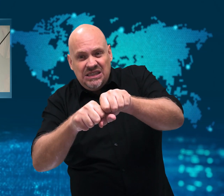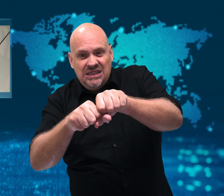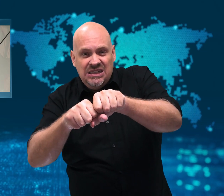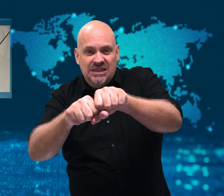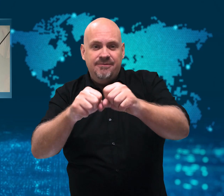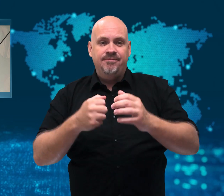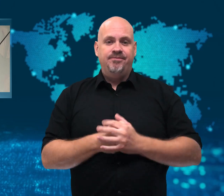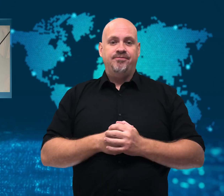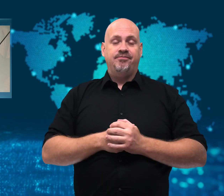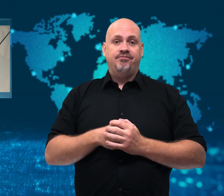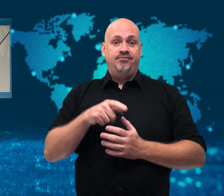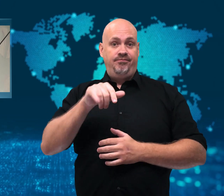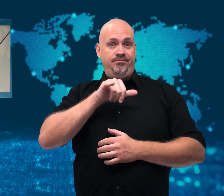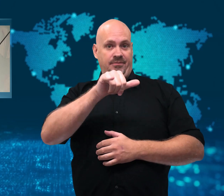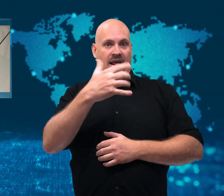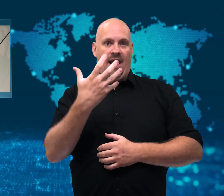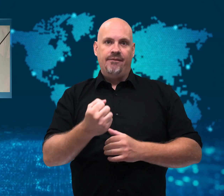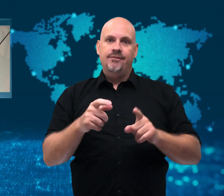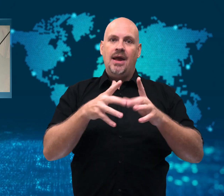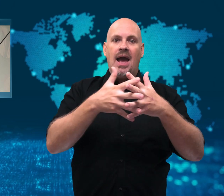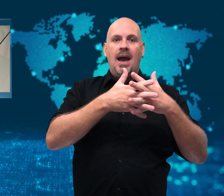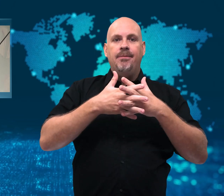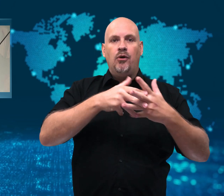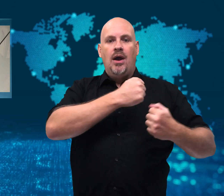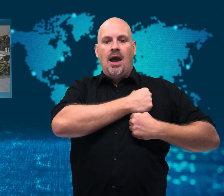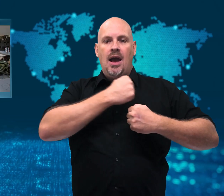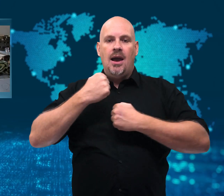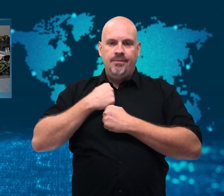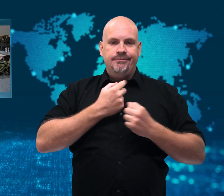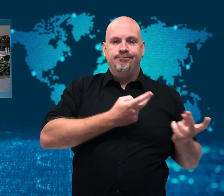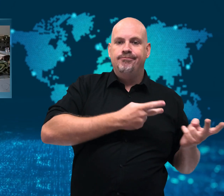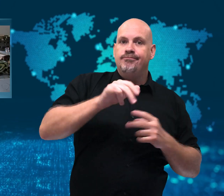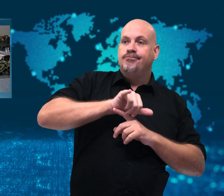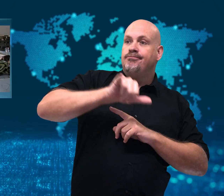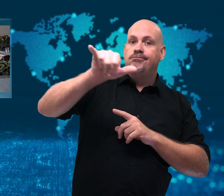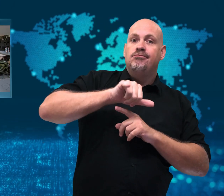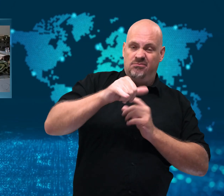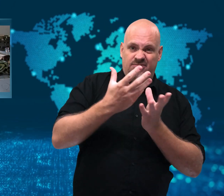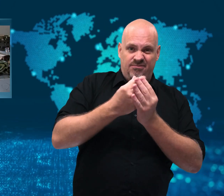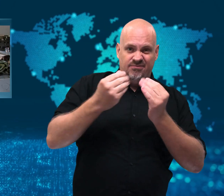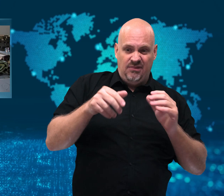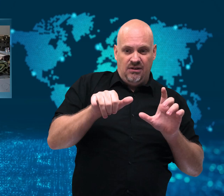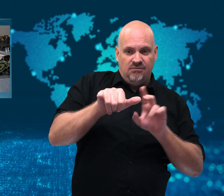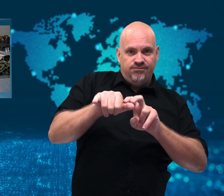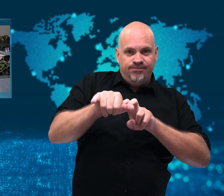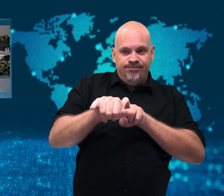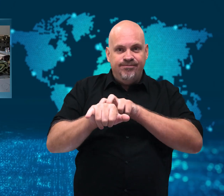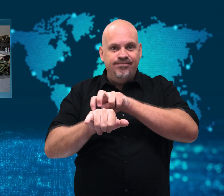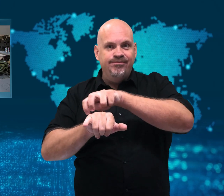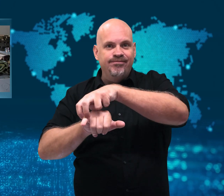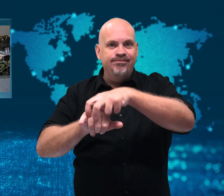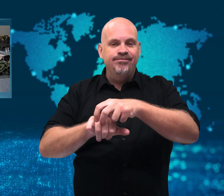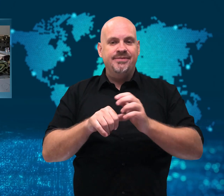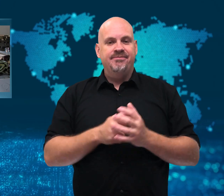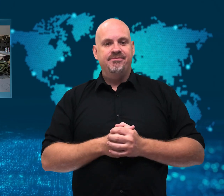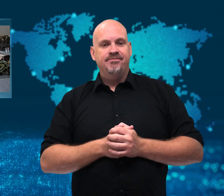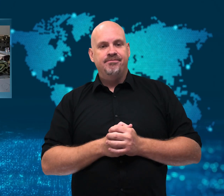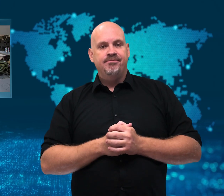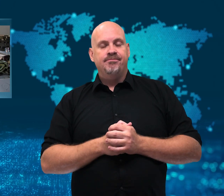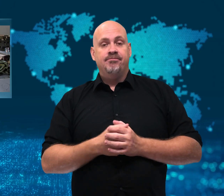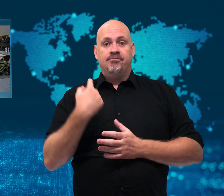cling to a US military transport plane that was taxing on the runway.